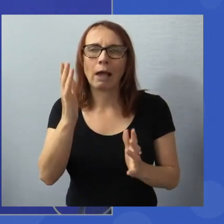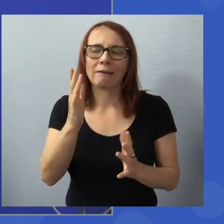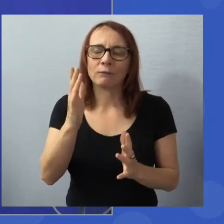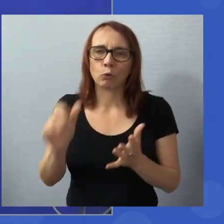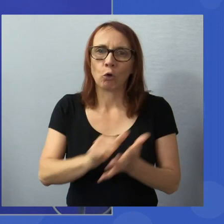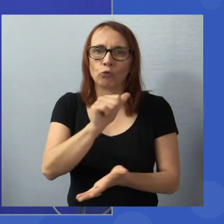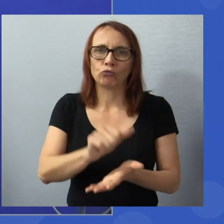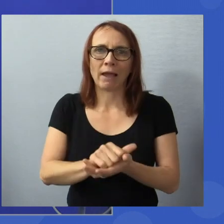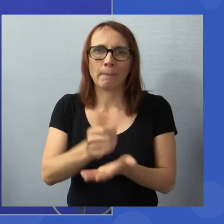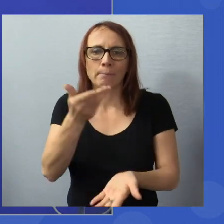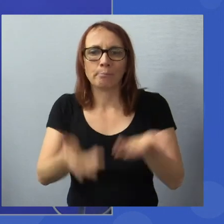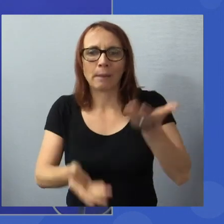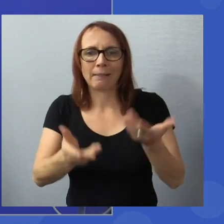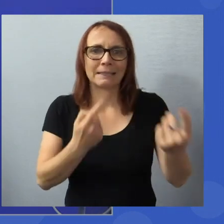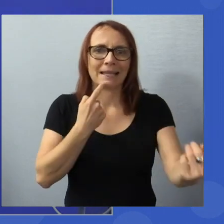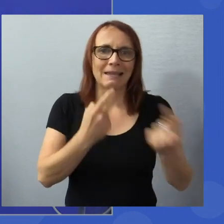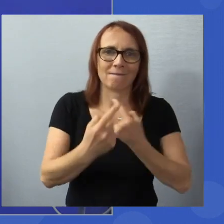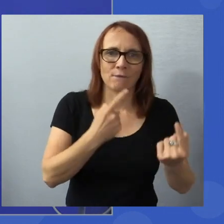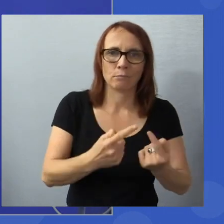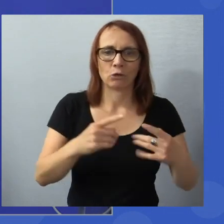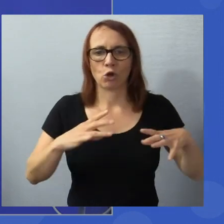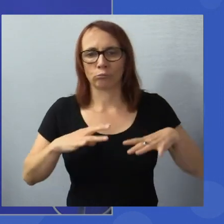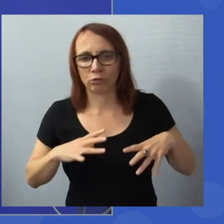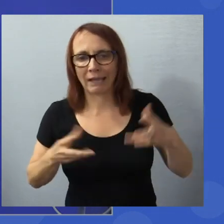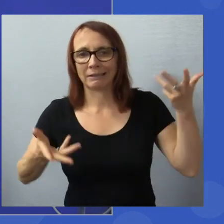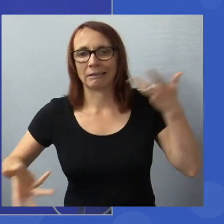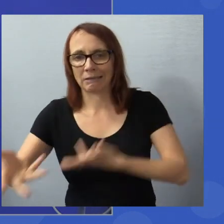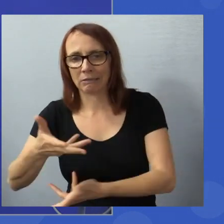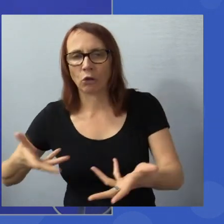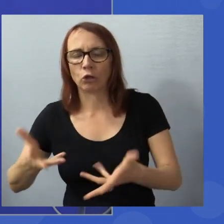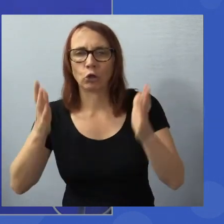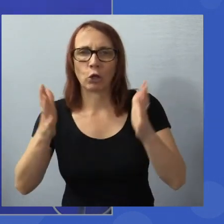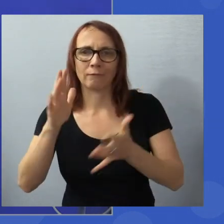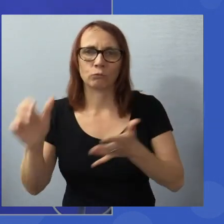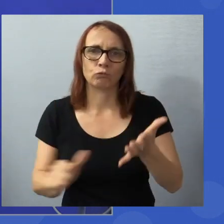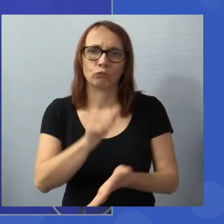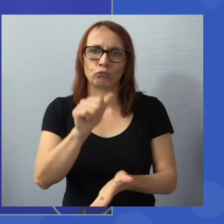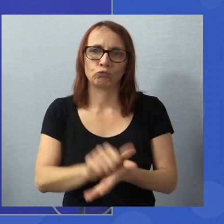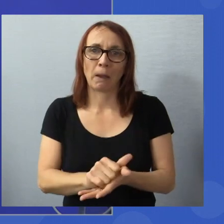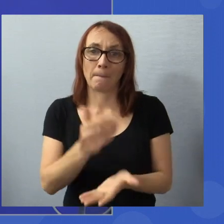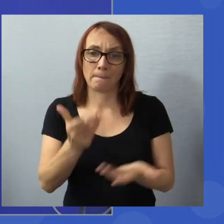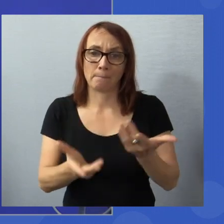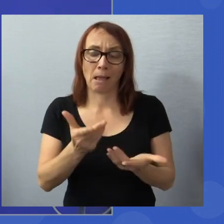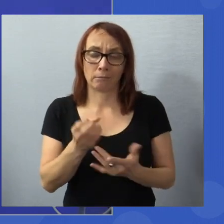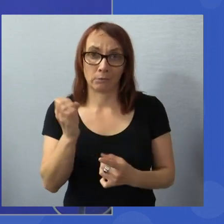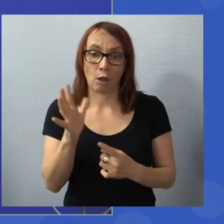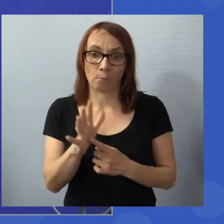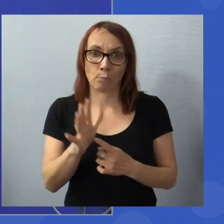balance information and we balance breaks and we balance all the things that we do and again that's a very serious thing for us to consider that we